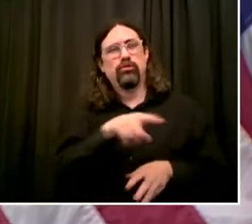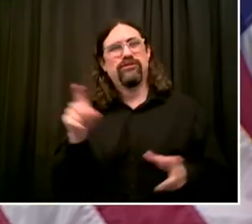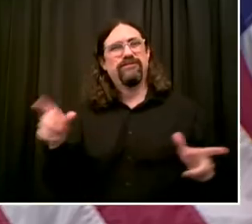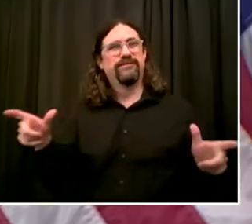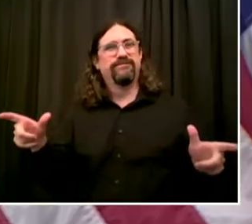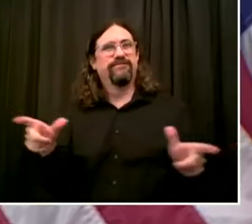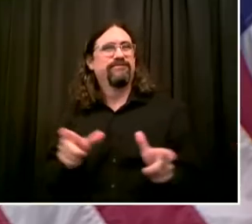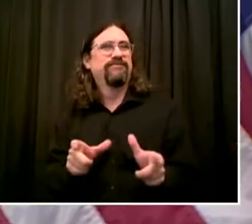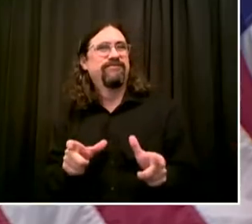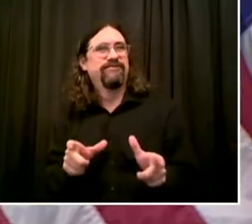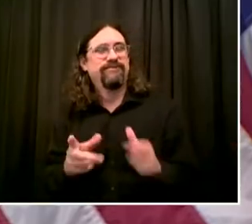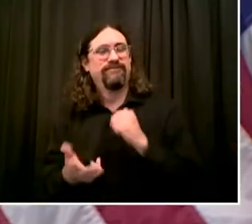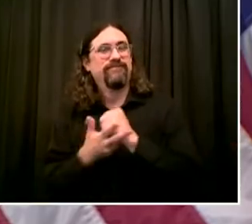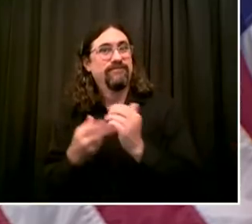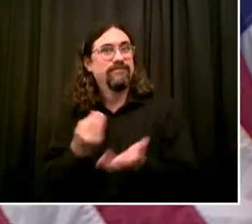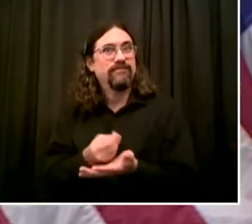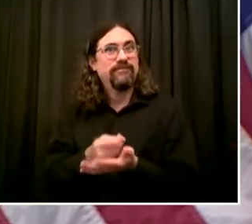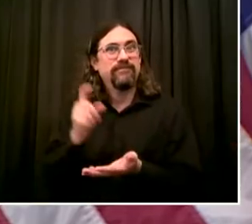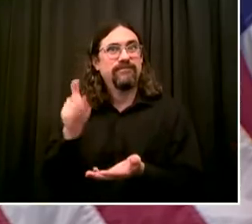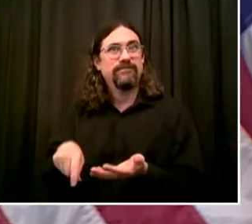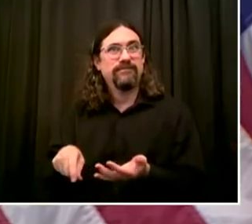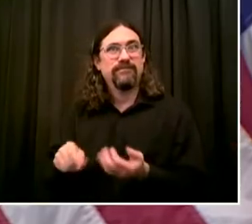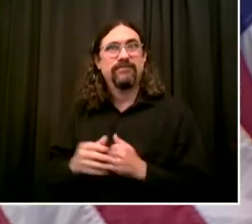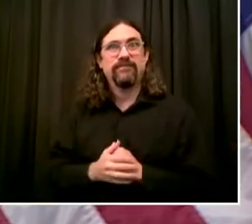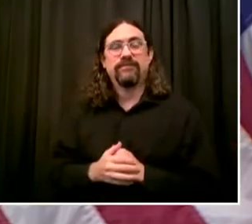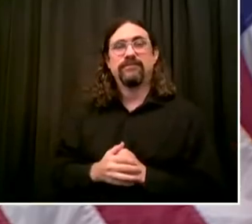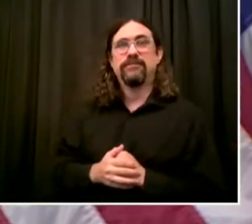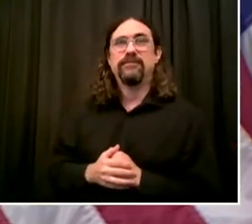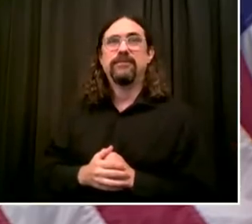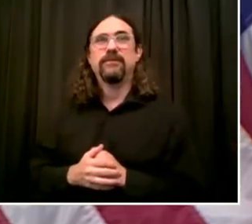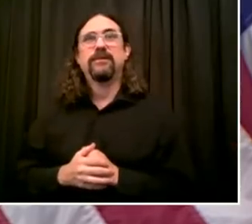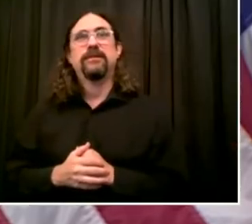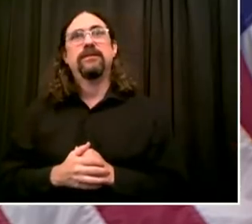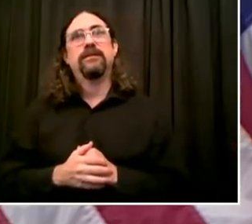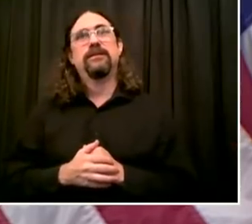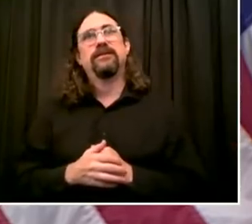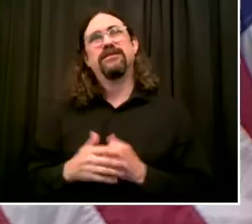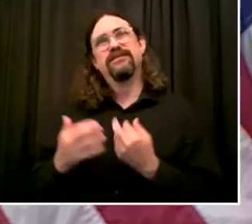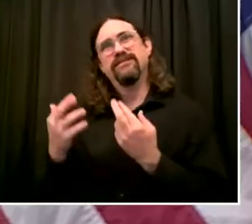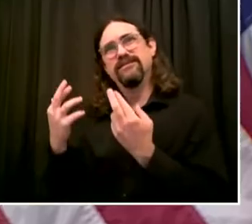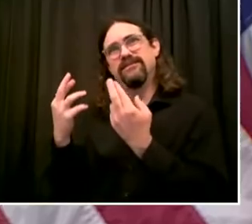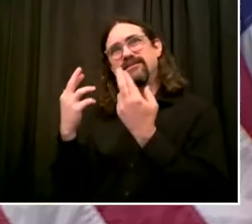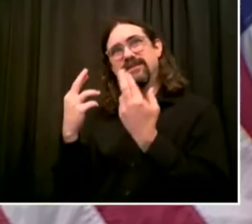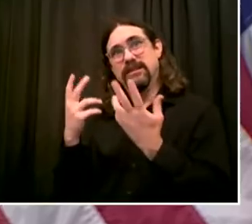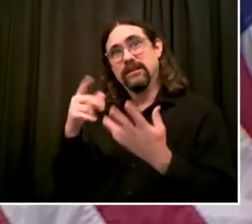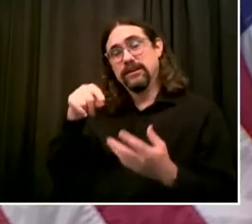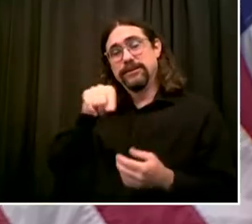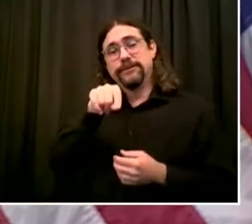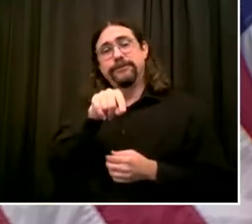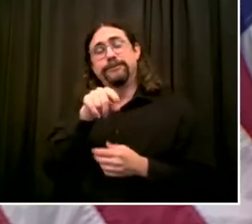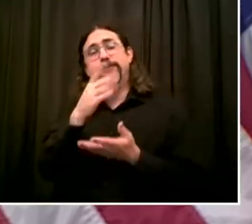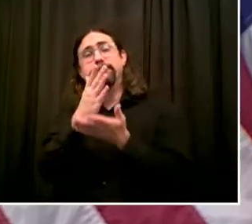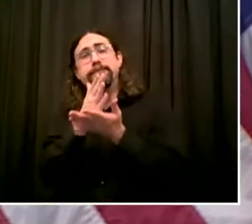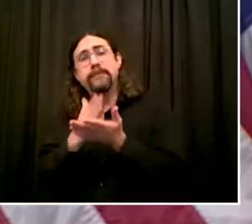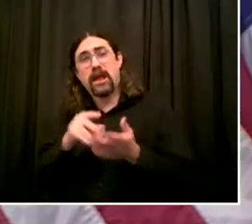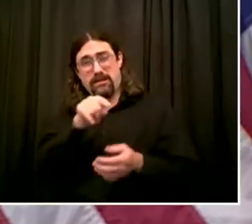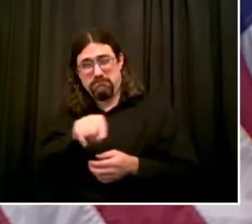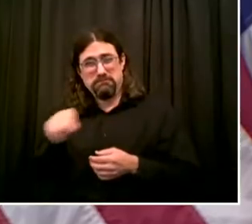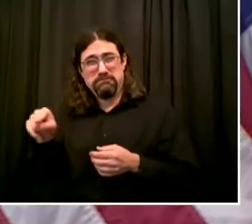SURE WE ARE GOING TO SERVE OUR STITCH WITH NO MATTER WHAT. WE ALSO HAVE AN UNPRECEDENTED OPPTUORNITY TO CHANGE SOME